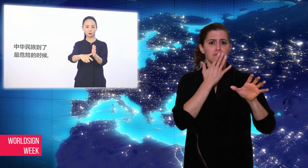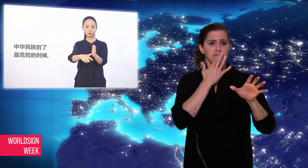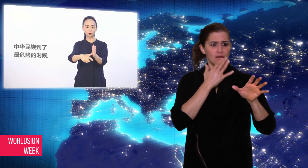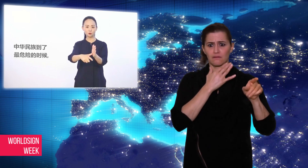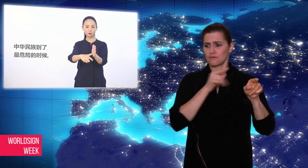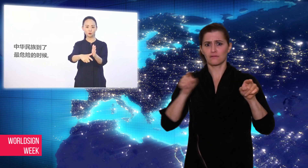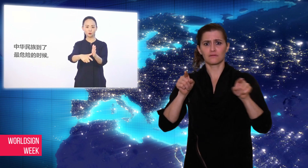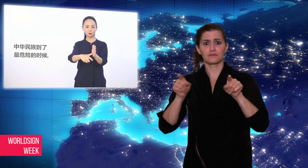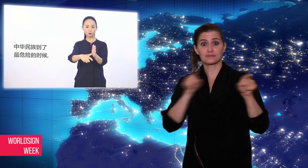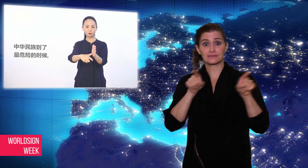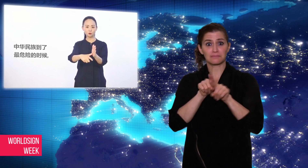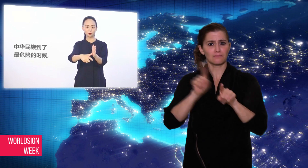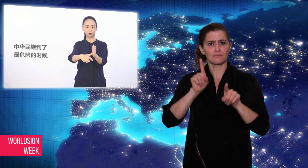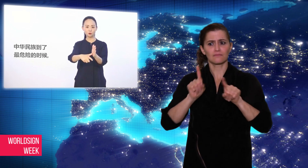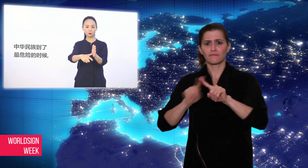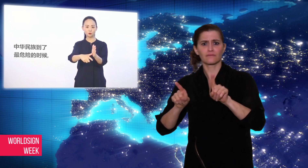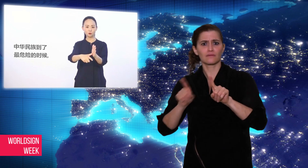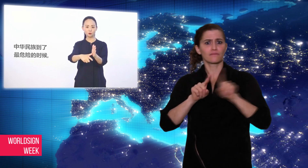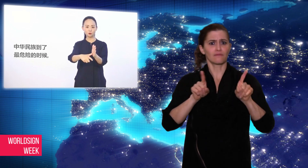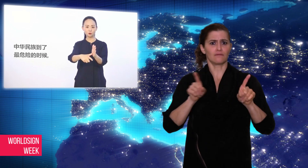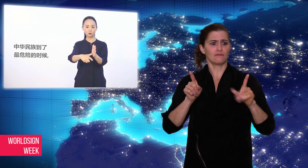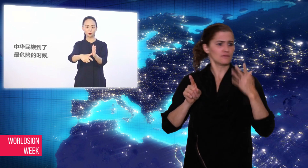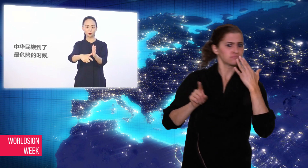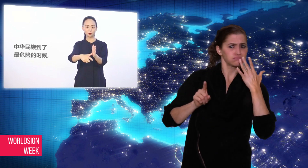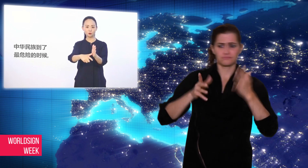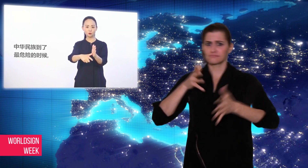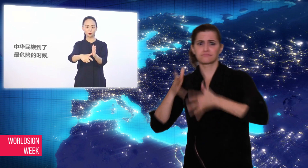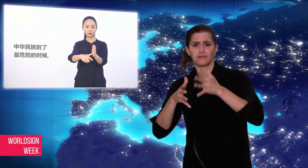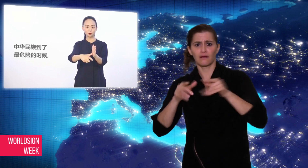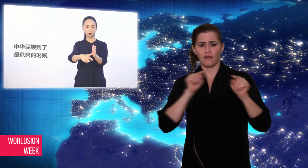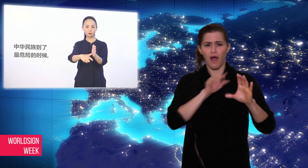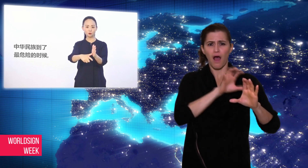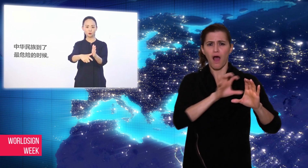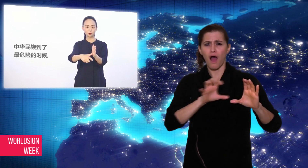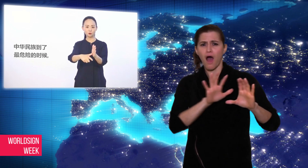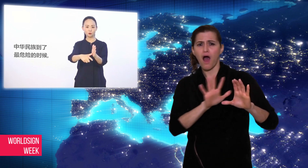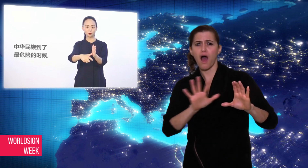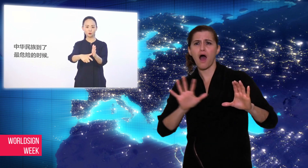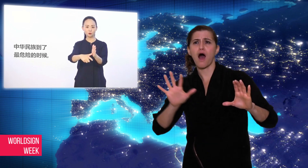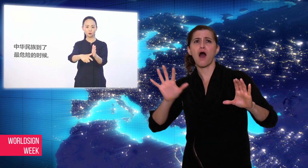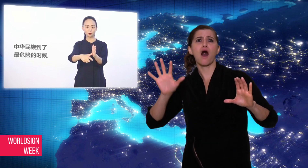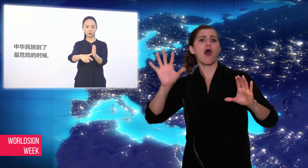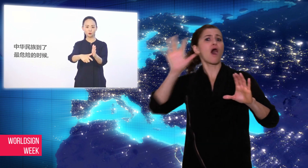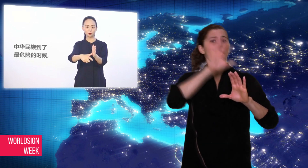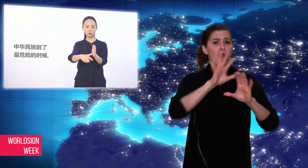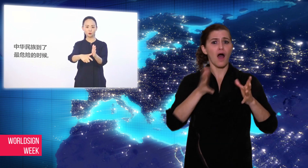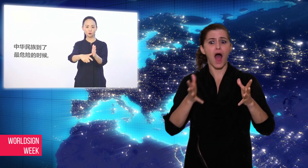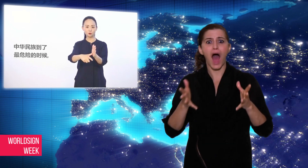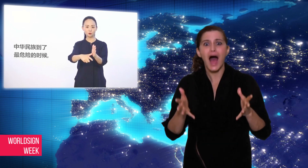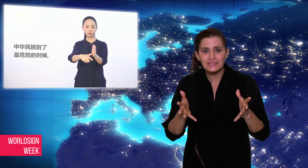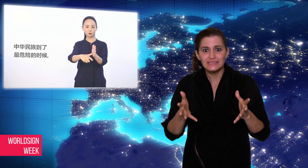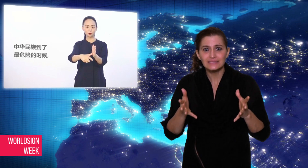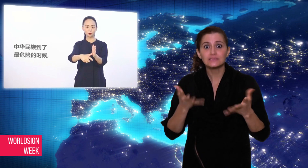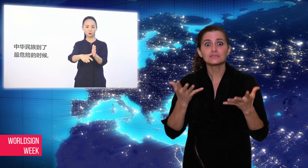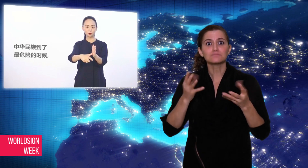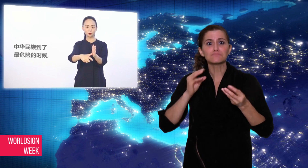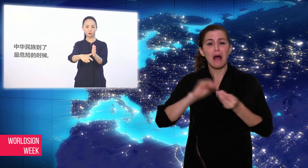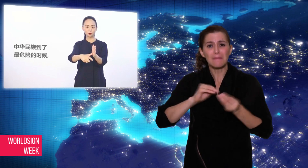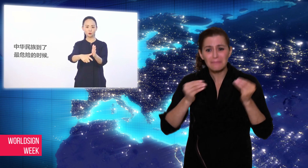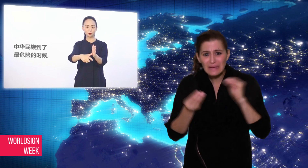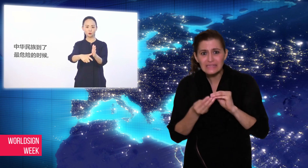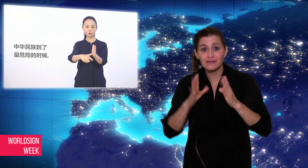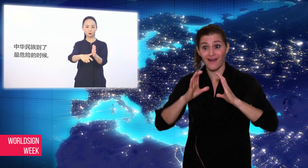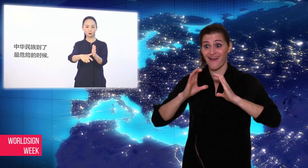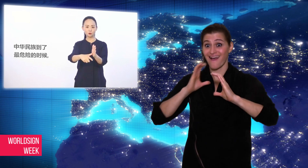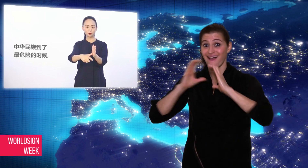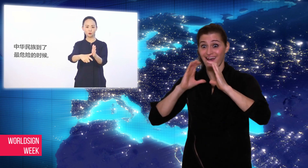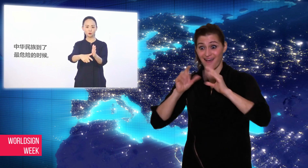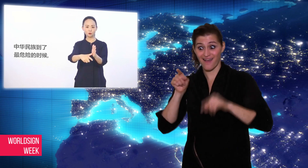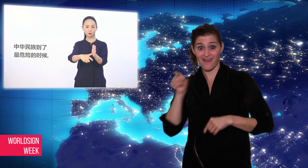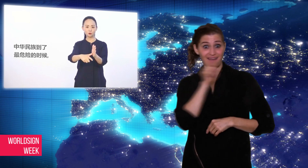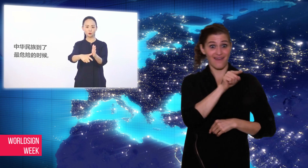that can complicate communication